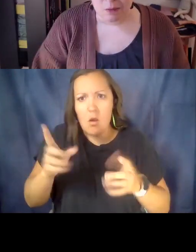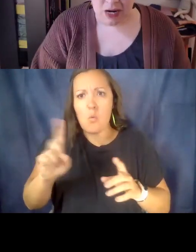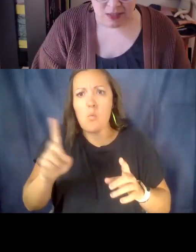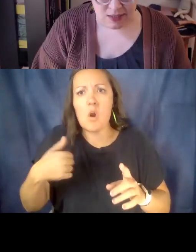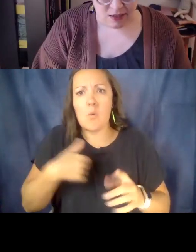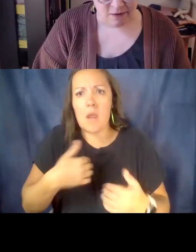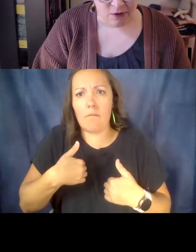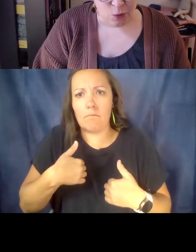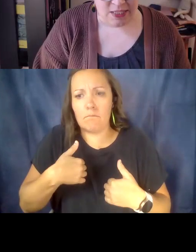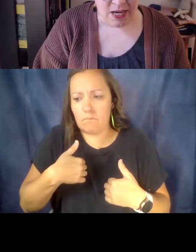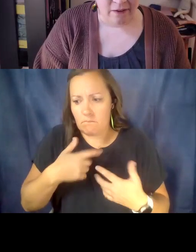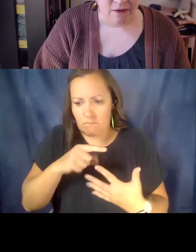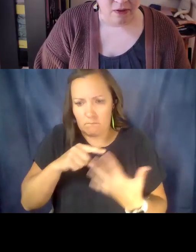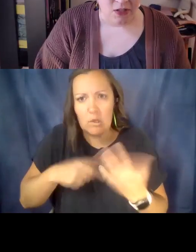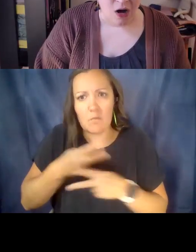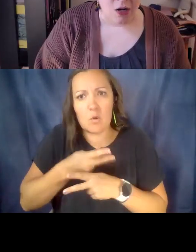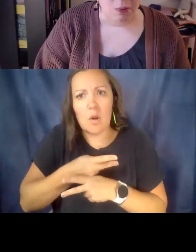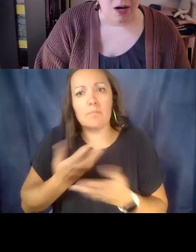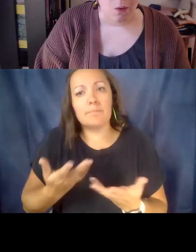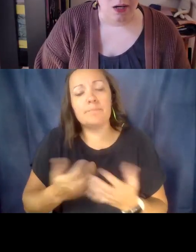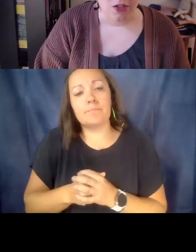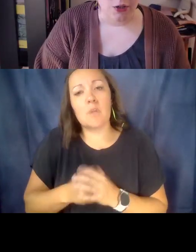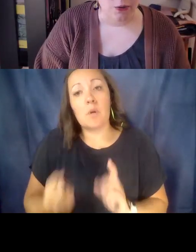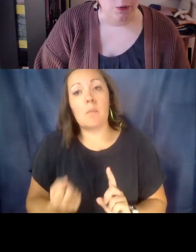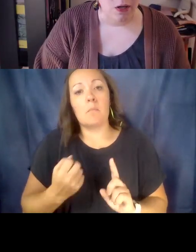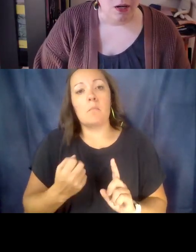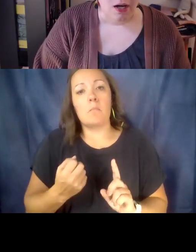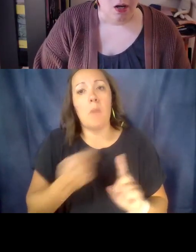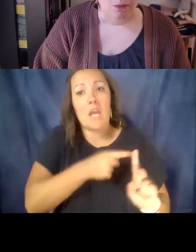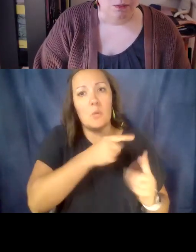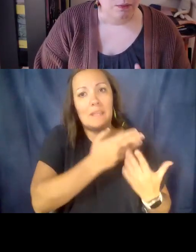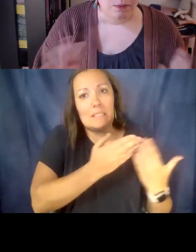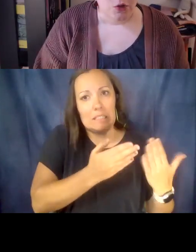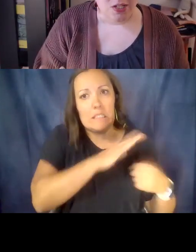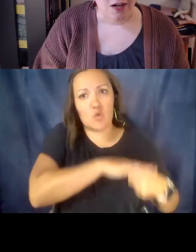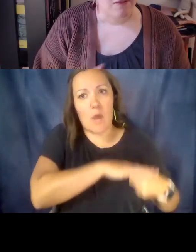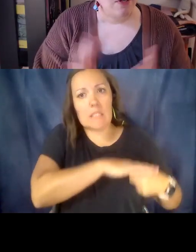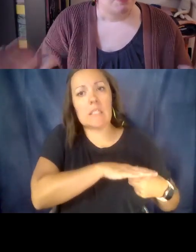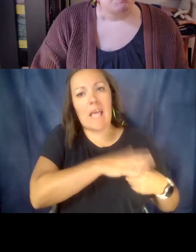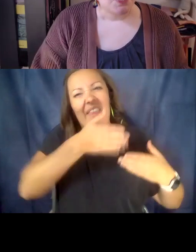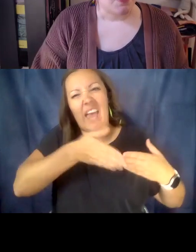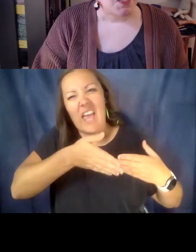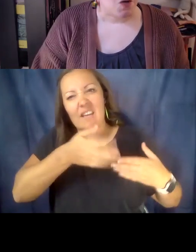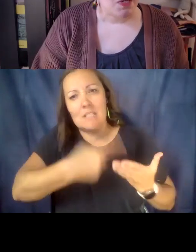come back to the step towards the end of the talk, but I wanted to just kind of set this up